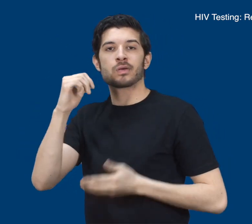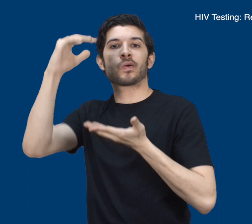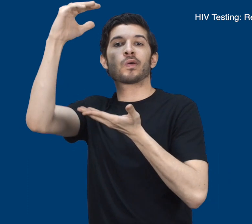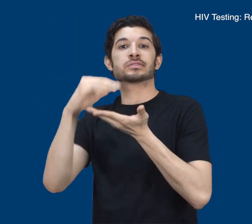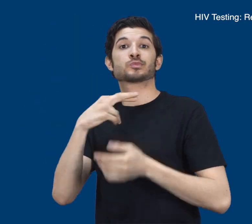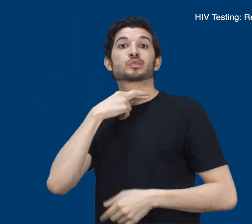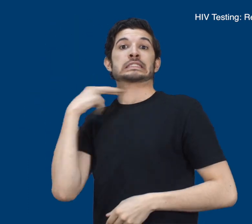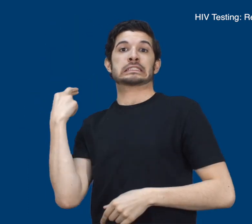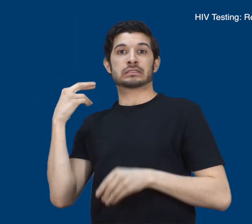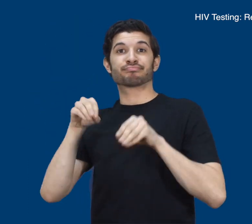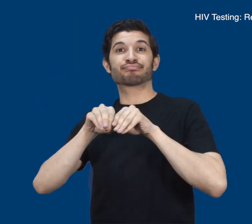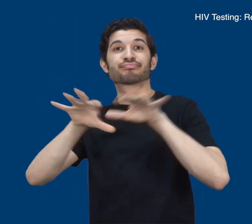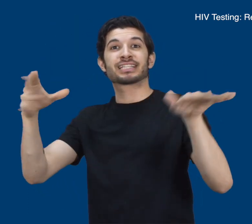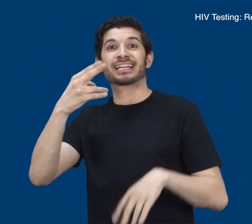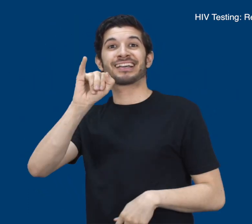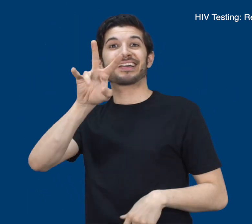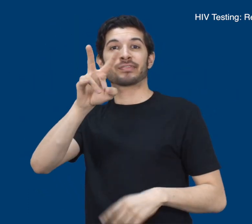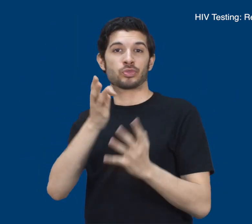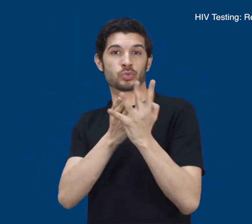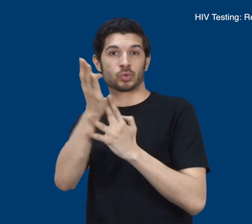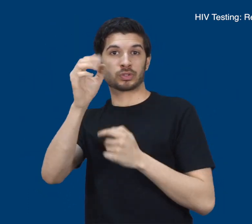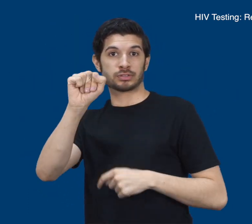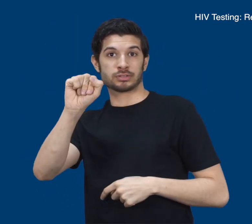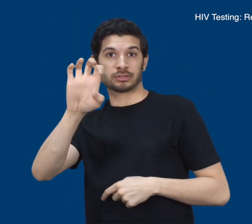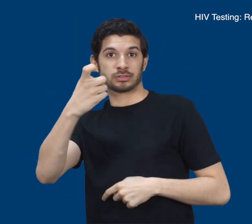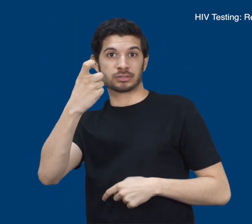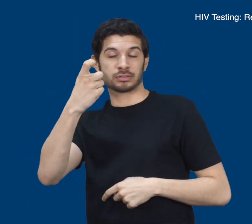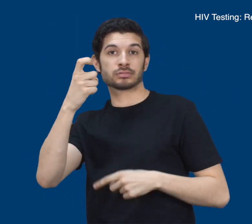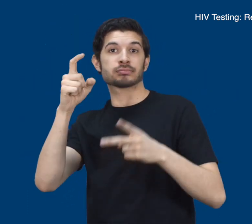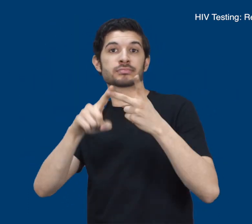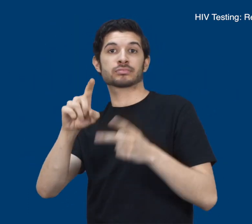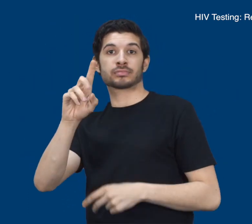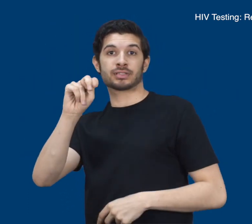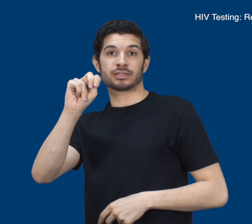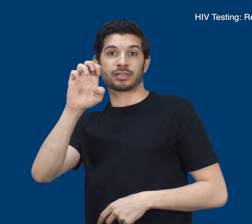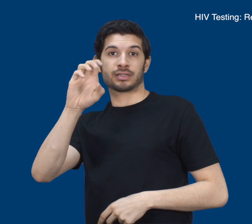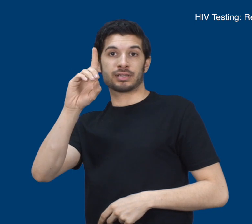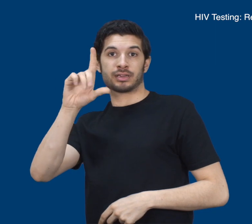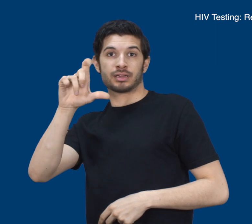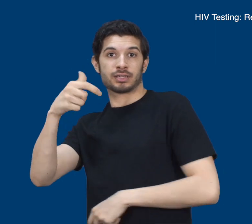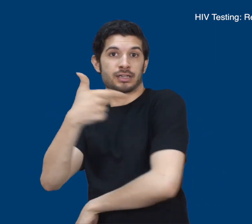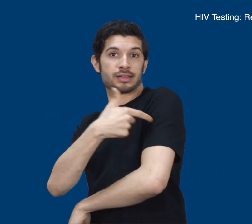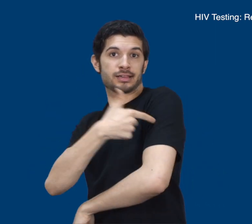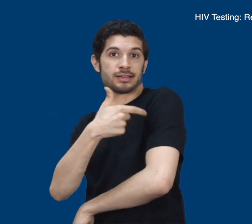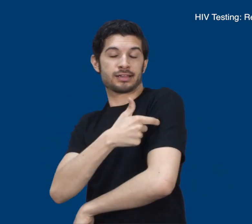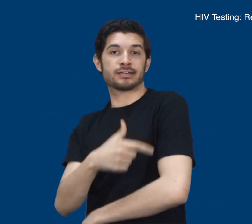because that will reduce chances of spreading HIV through sex and sharing needles.